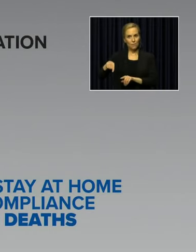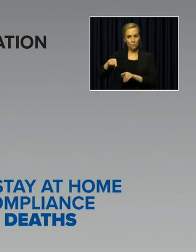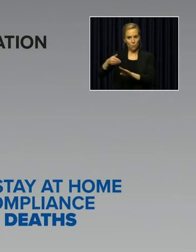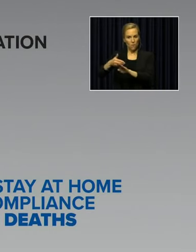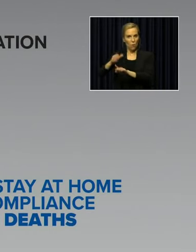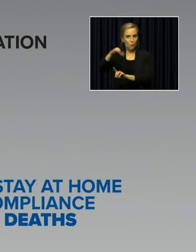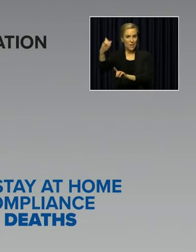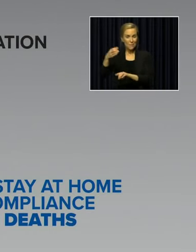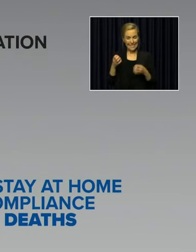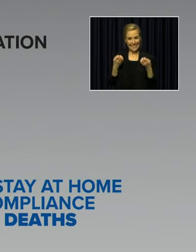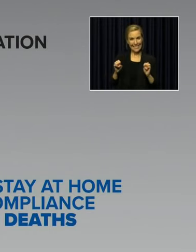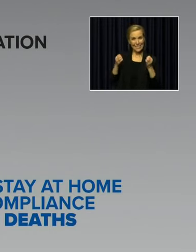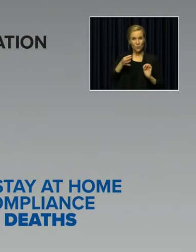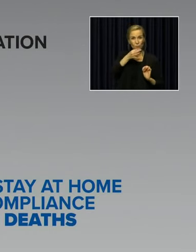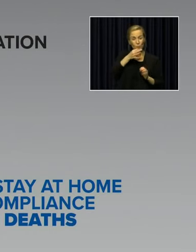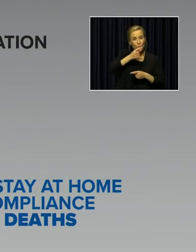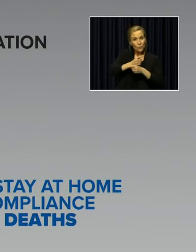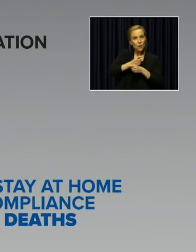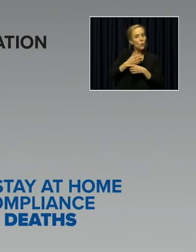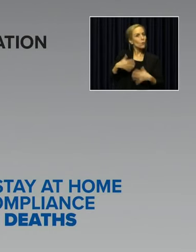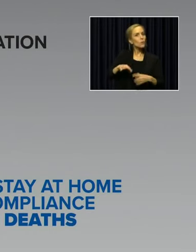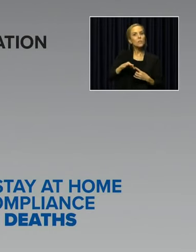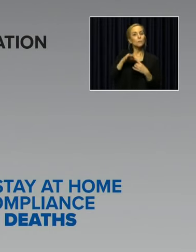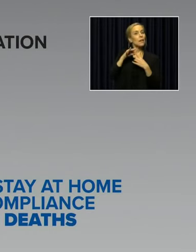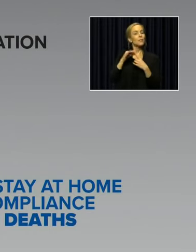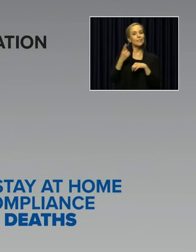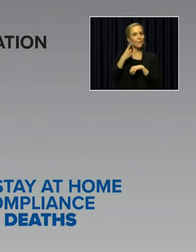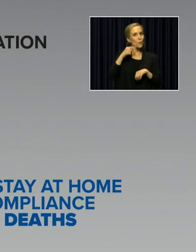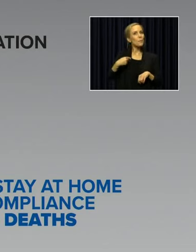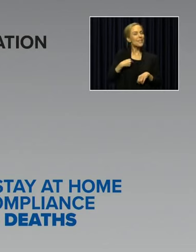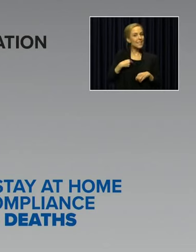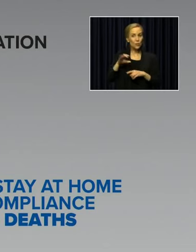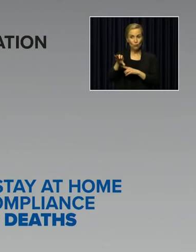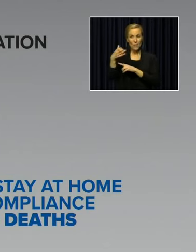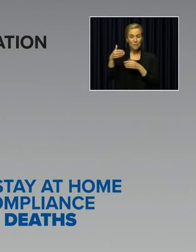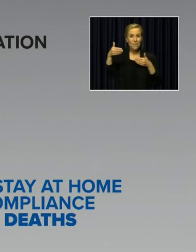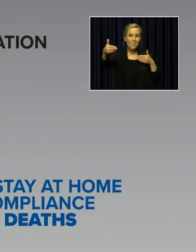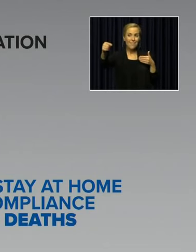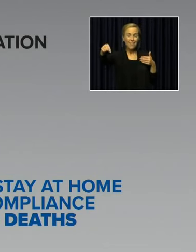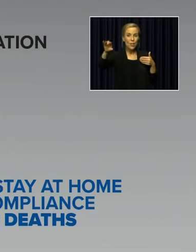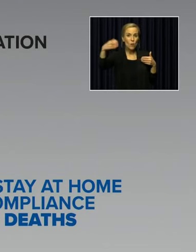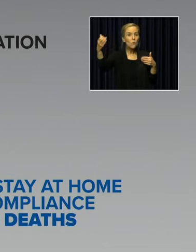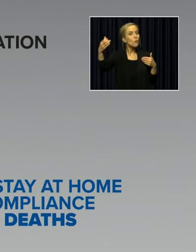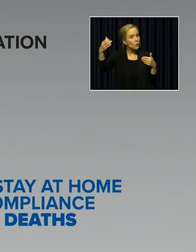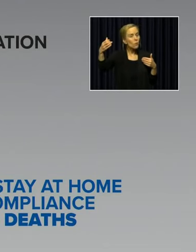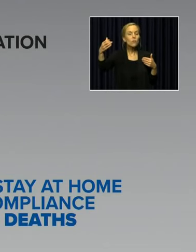TODAY THAT SHOW SHOW HOW KENTUCKY IS DOING AS OPPOSED TO A COUPLE OTHER STATES. LET'S THROW THEM UP, AND THEN I